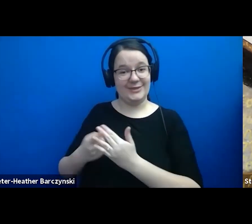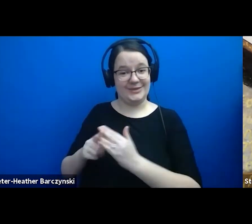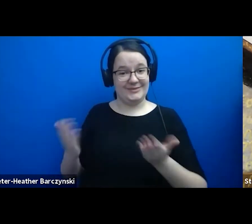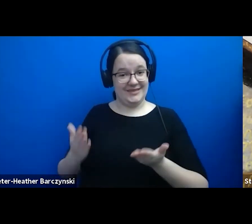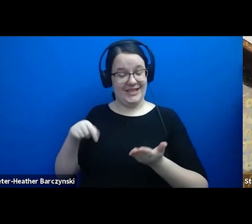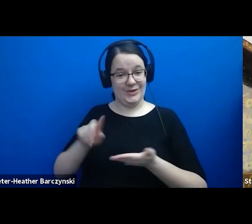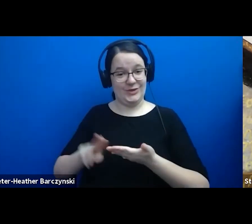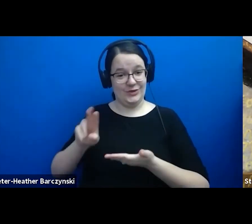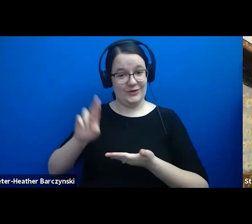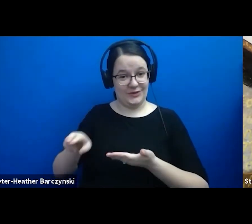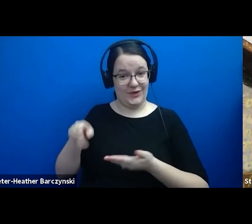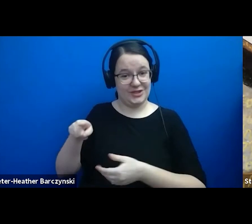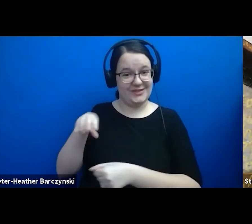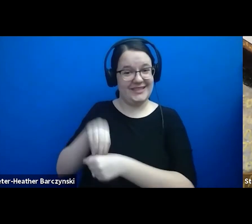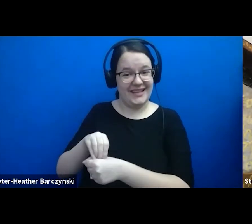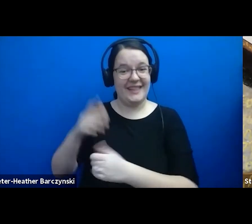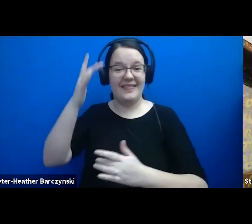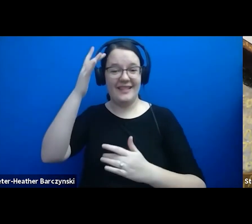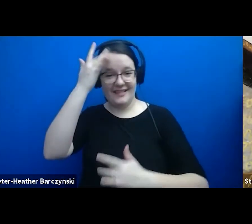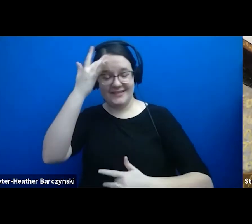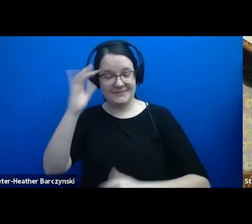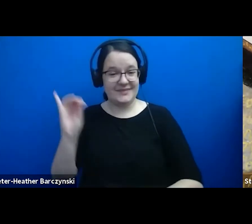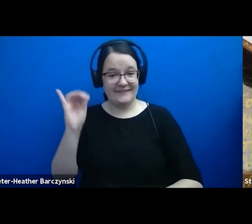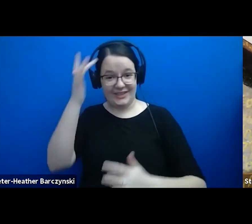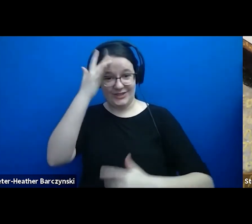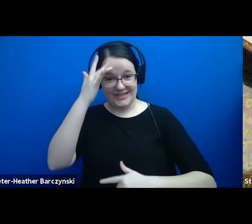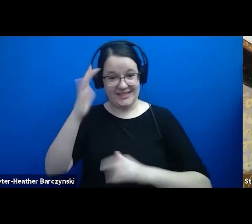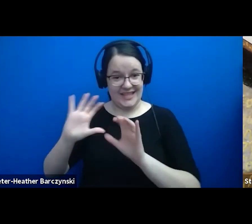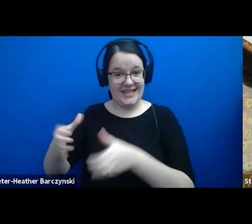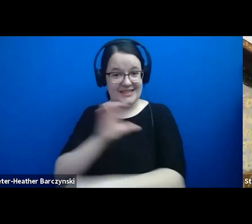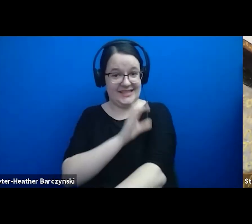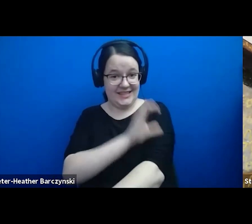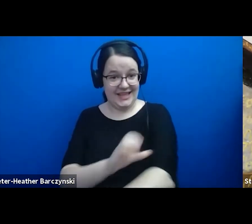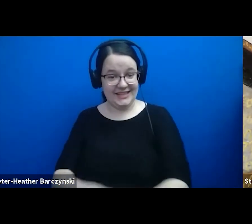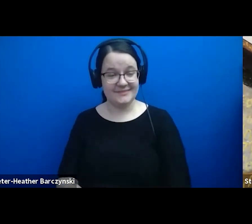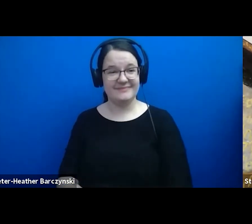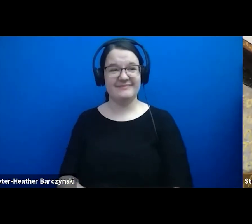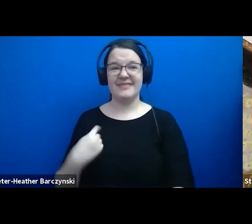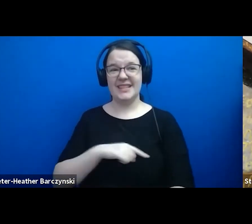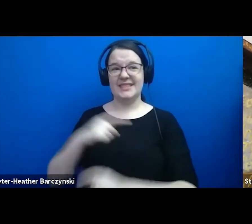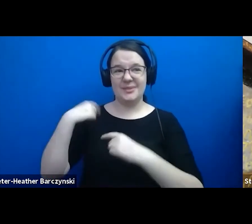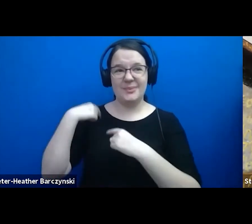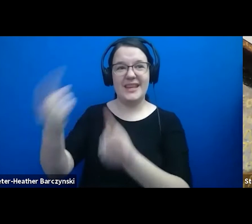the infectious disease clinic so we've really had over a long time excellence in in many in studies